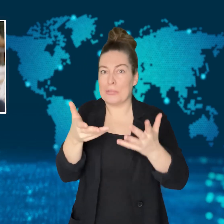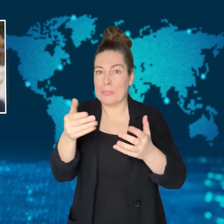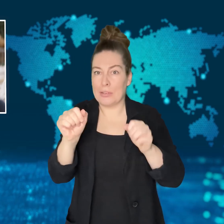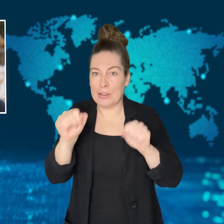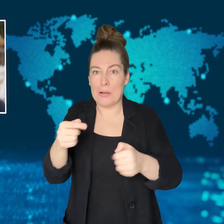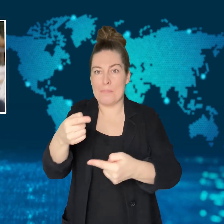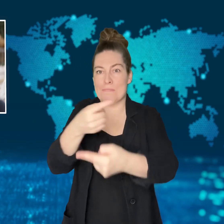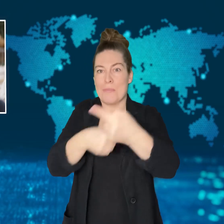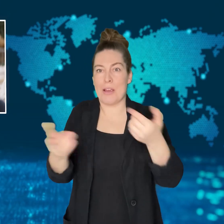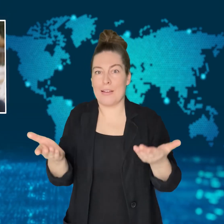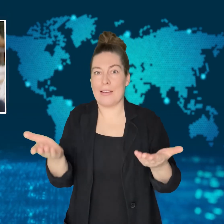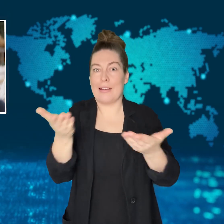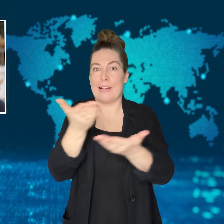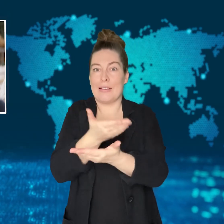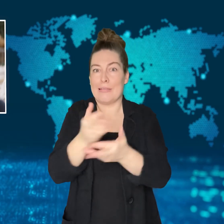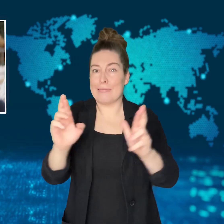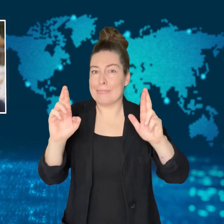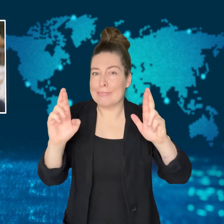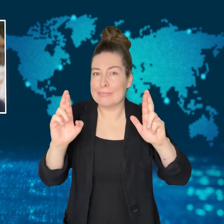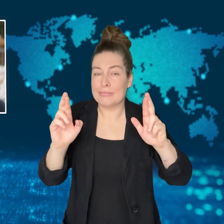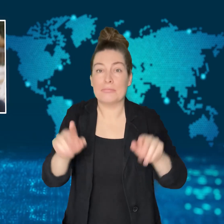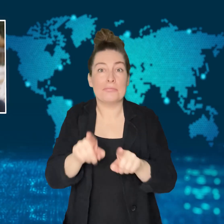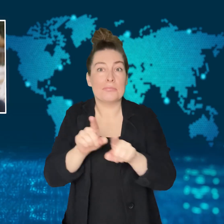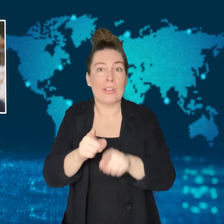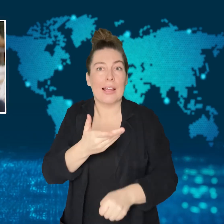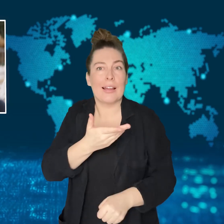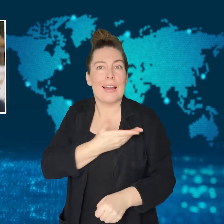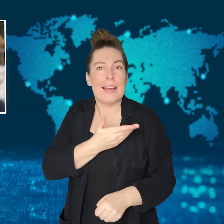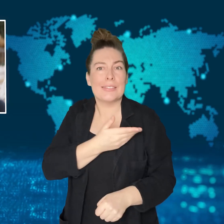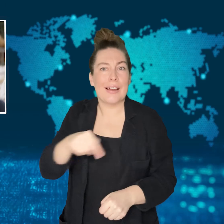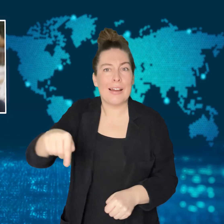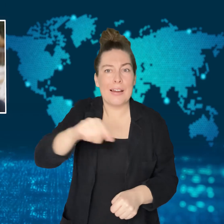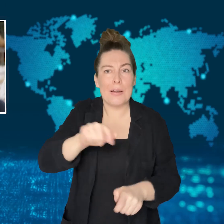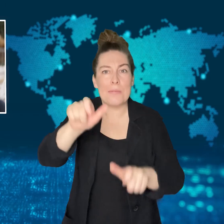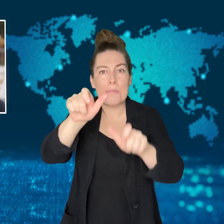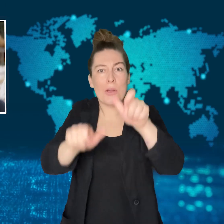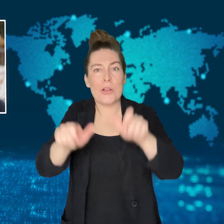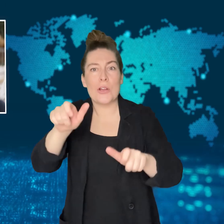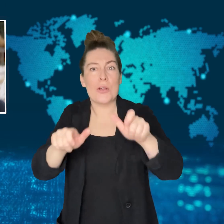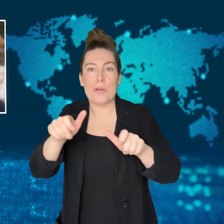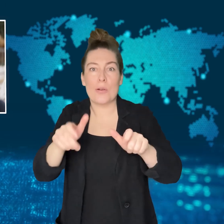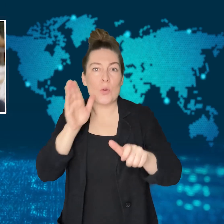If the proposed plan is approved,